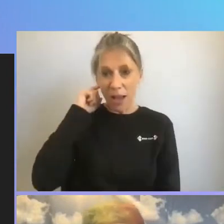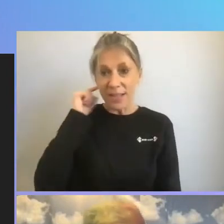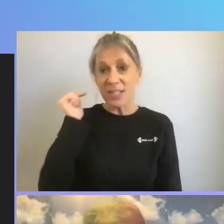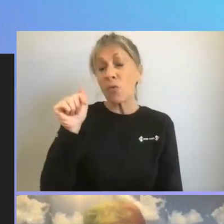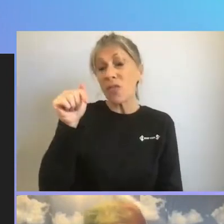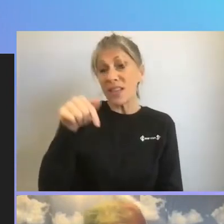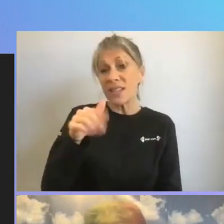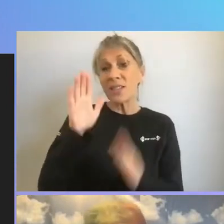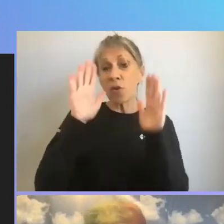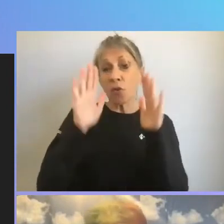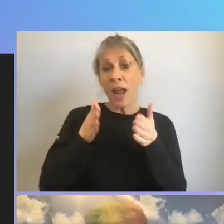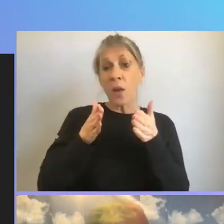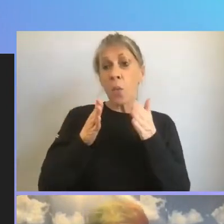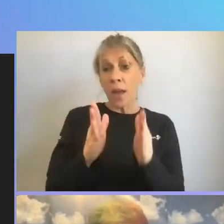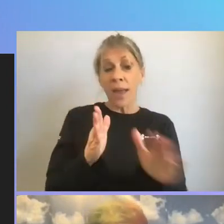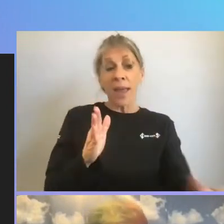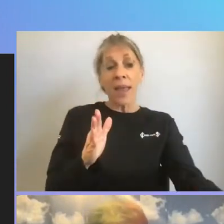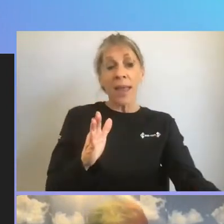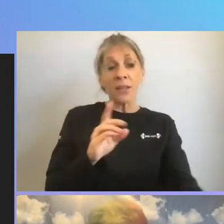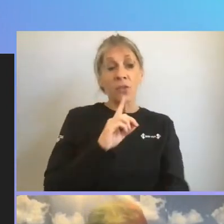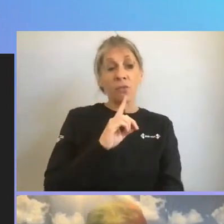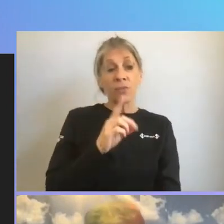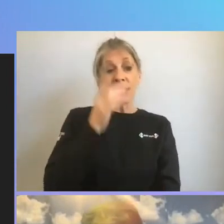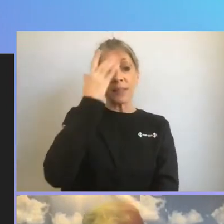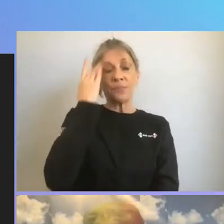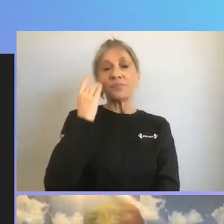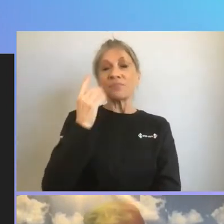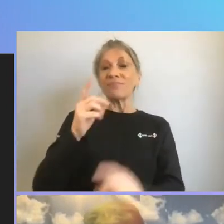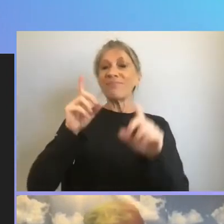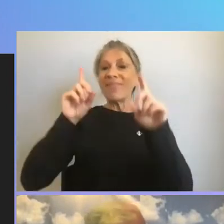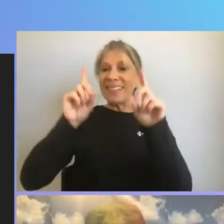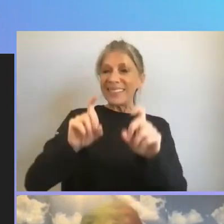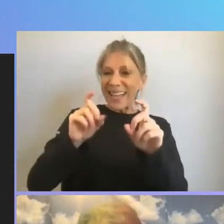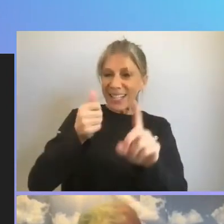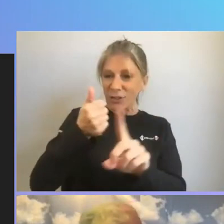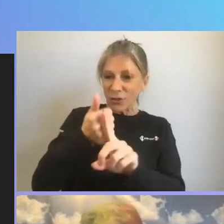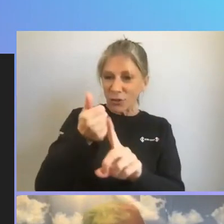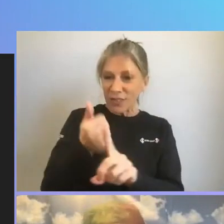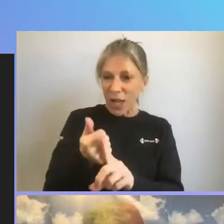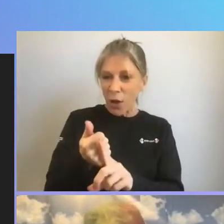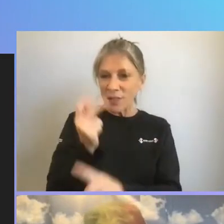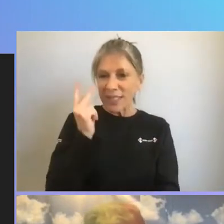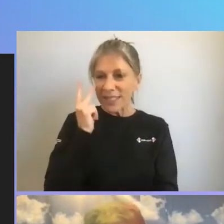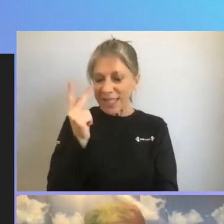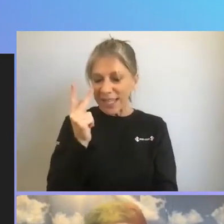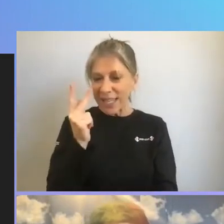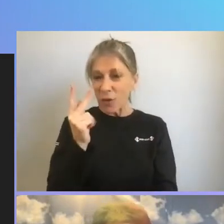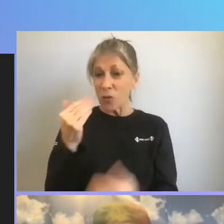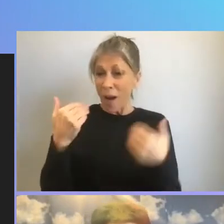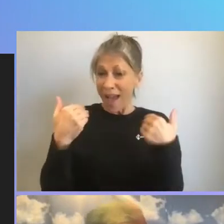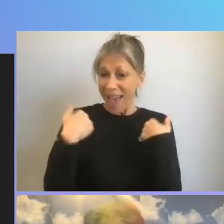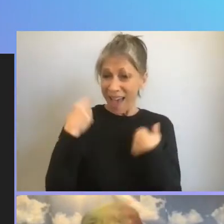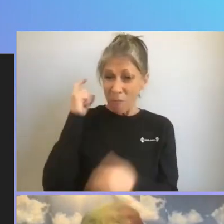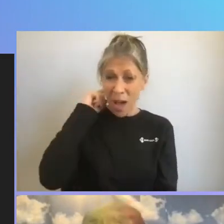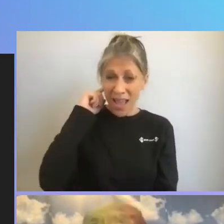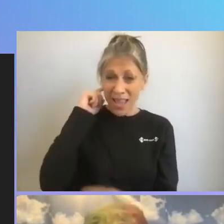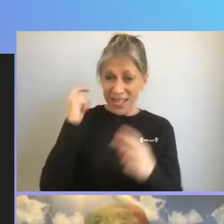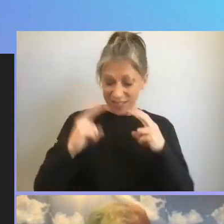to sort of, uh, test yourself and see, do I have the bias? And